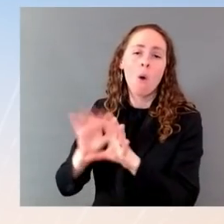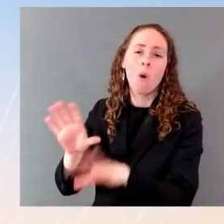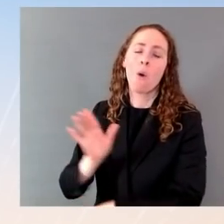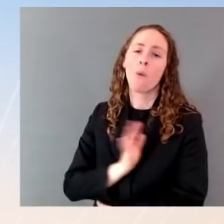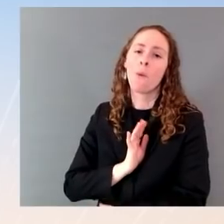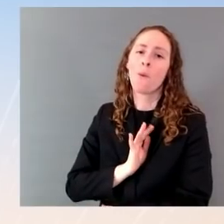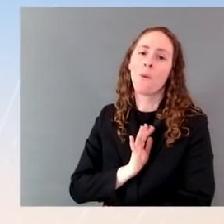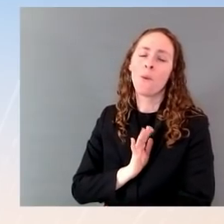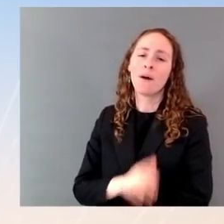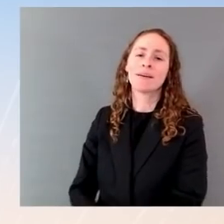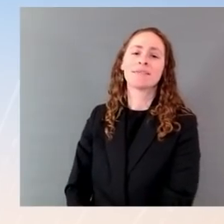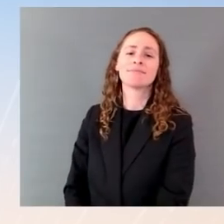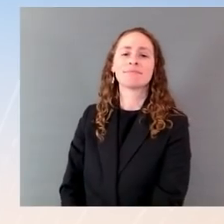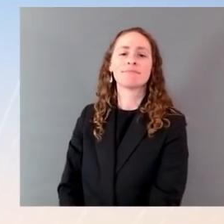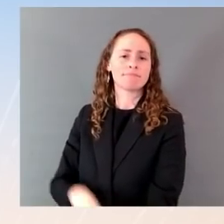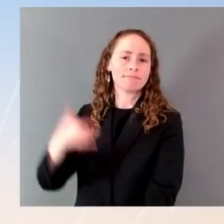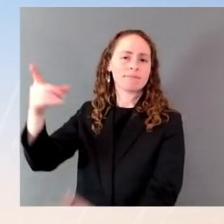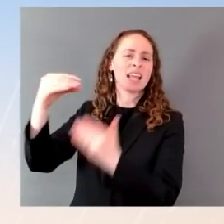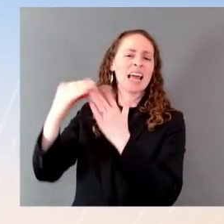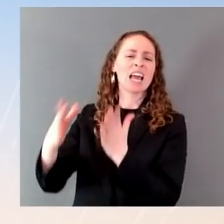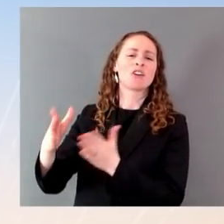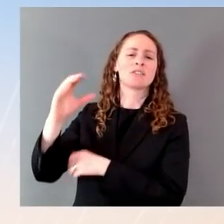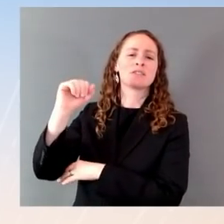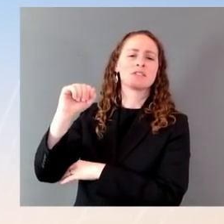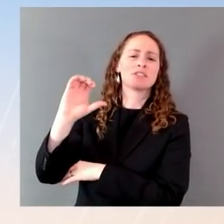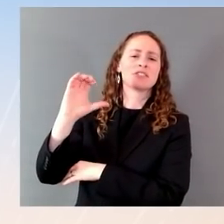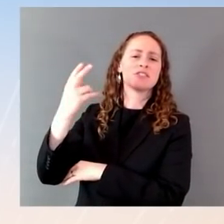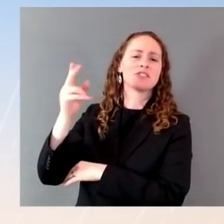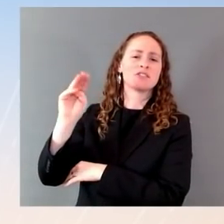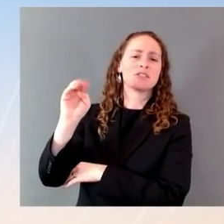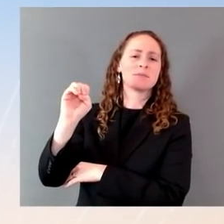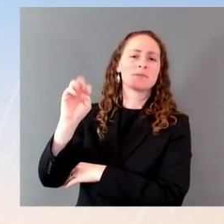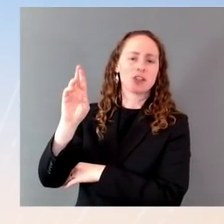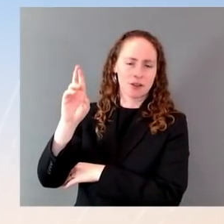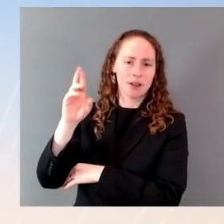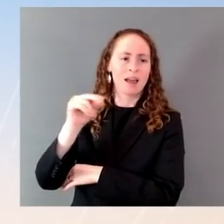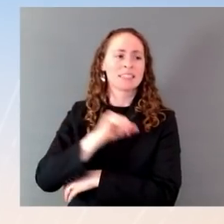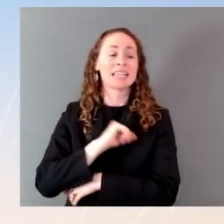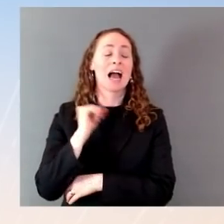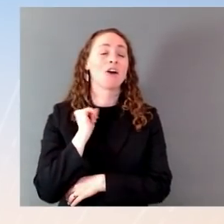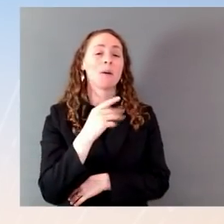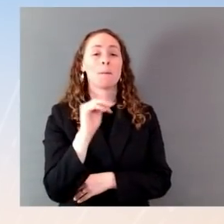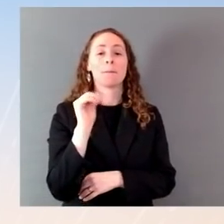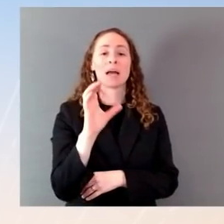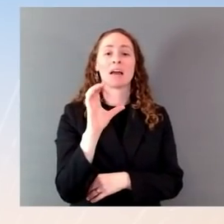in discussions in good faith to move this forward, to prevent a default. That certainly is a good sign,